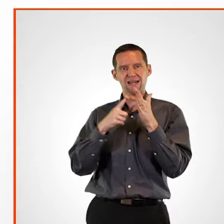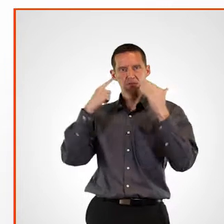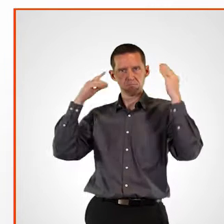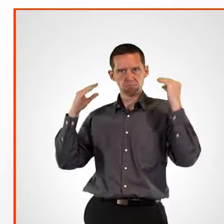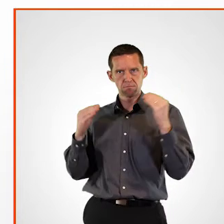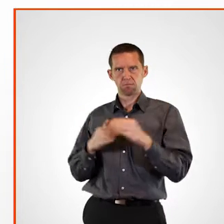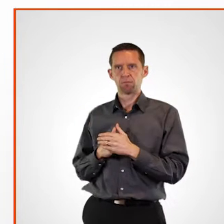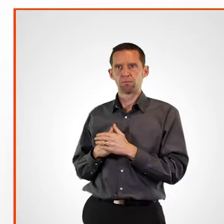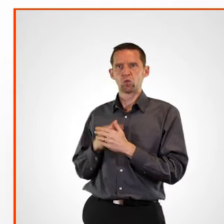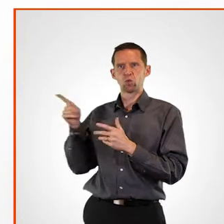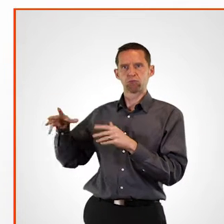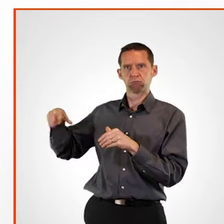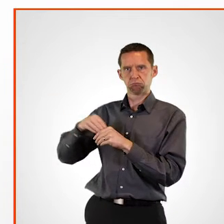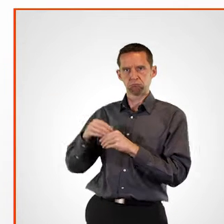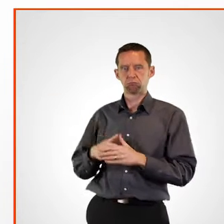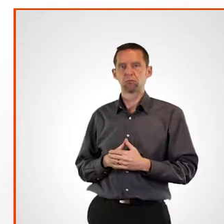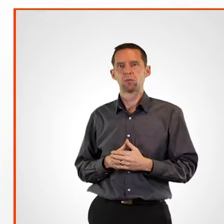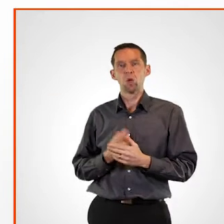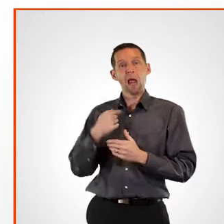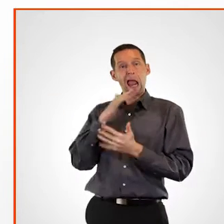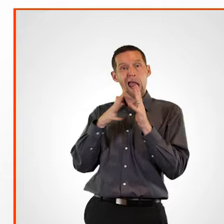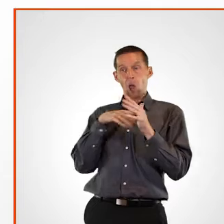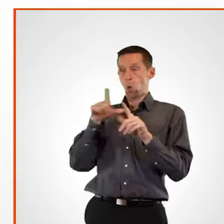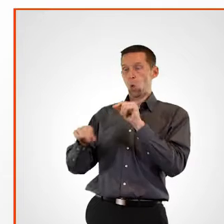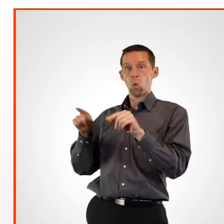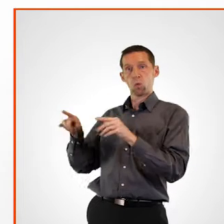that was the inclusion criteria to be included, you had to have...